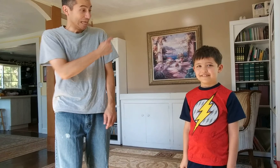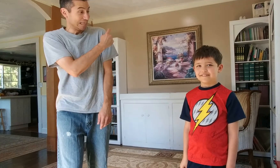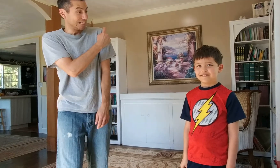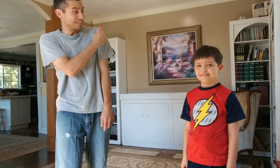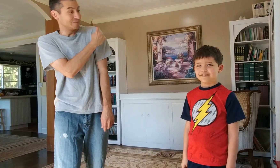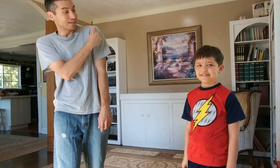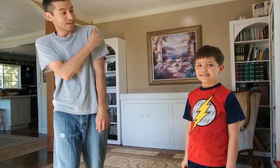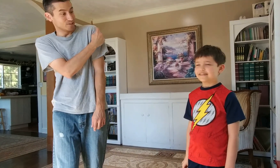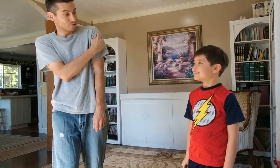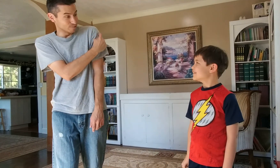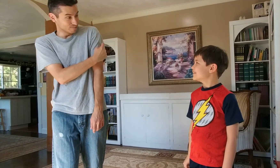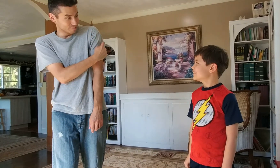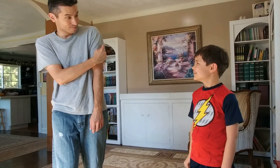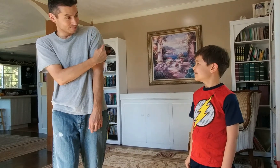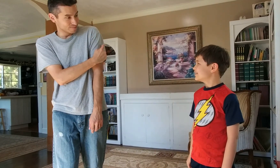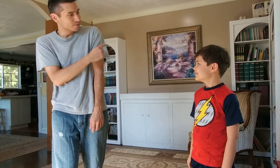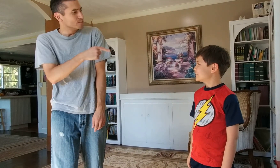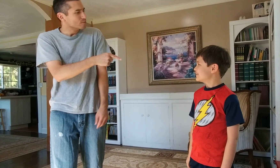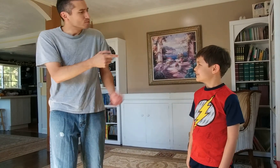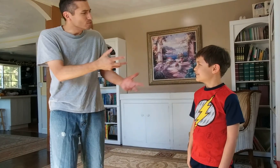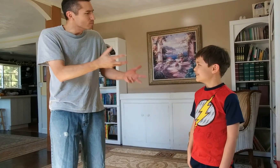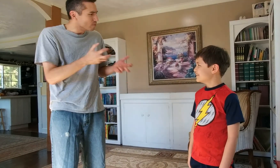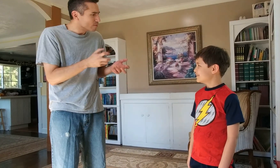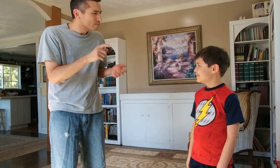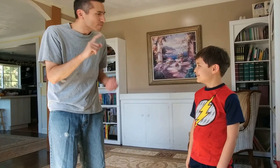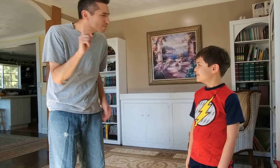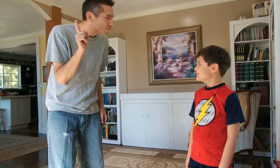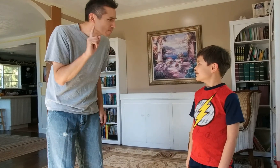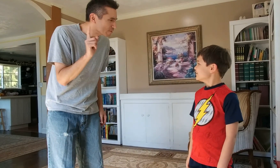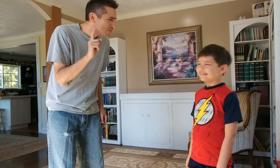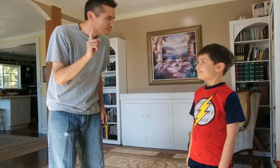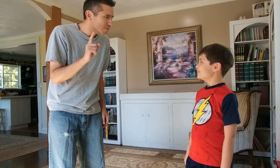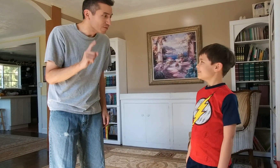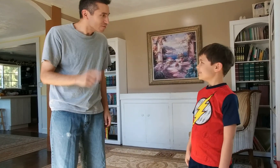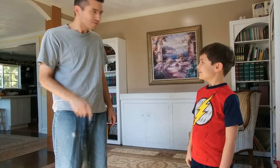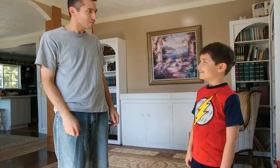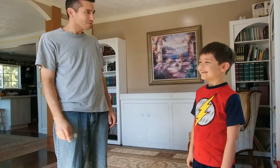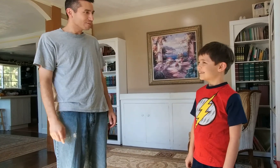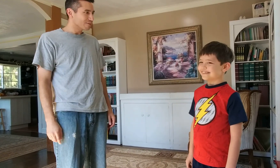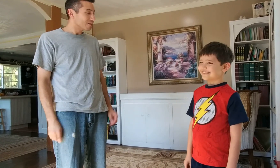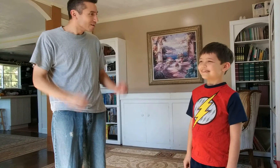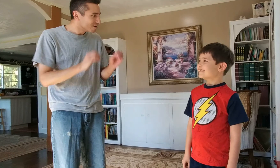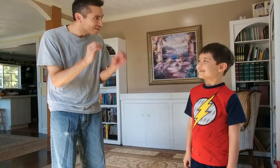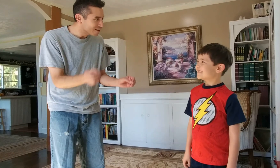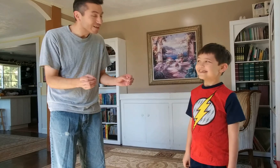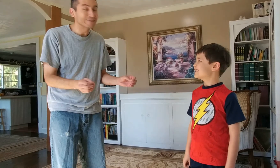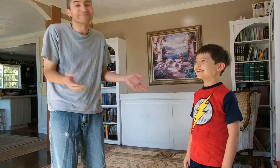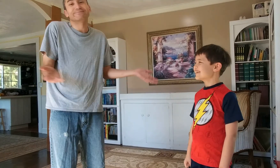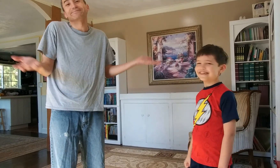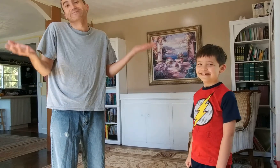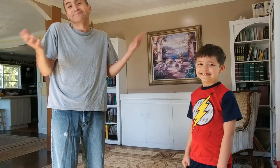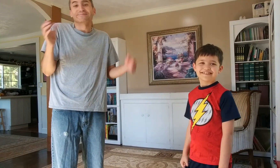TATTOO, YOU WANT, WHERE? NONE? OH WELL